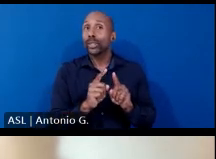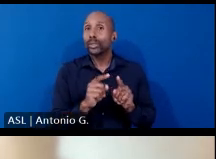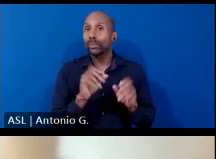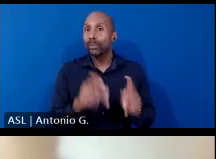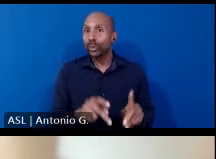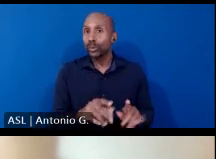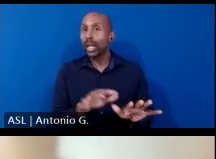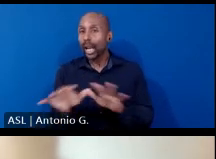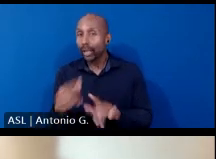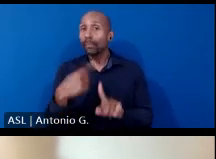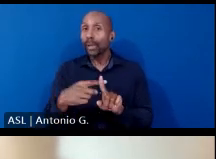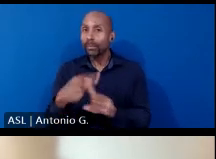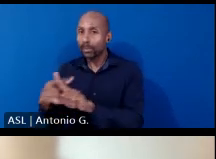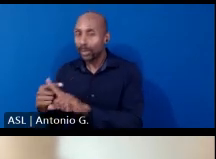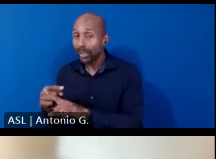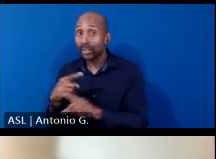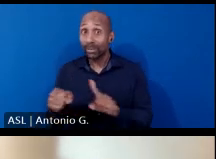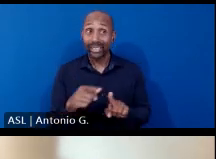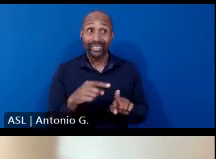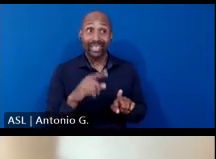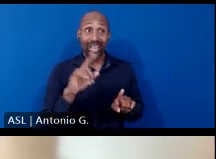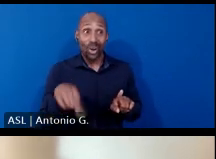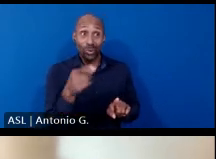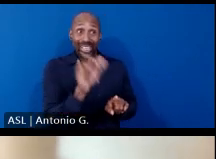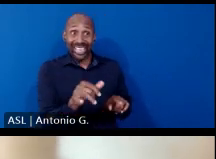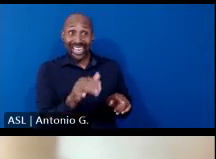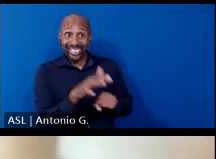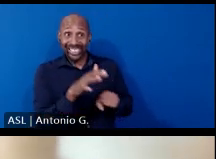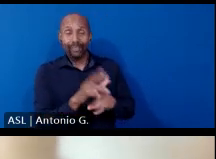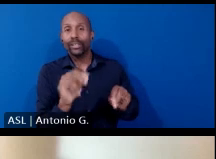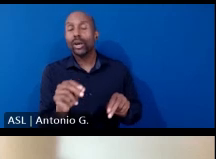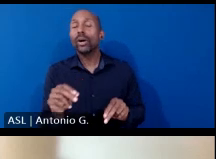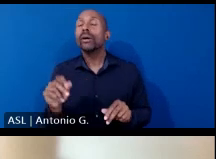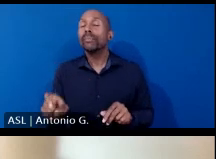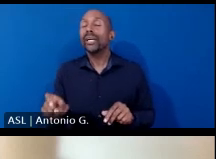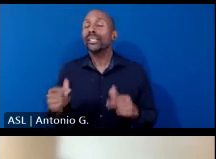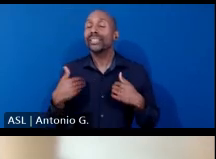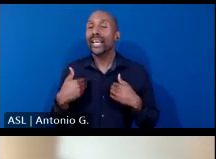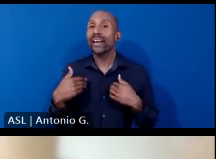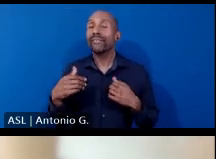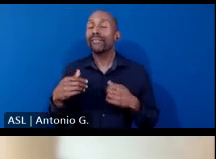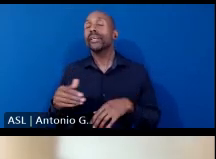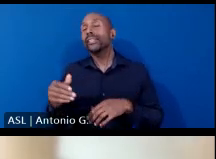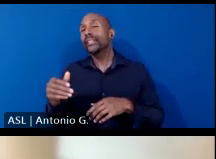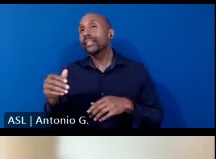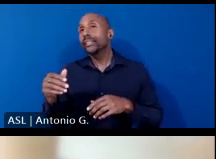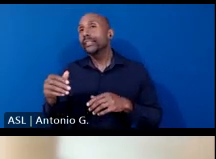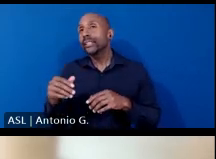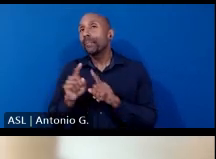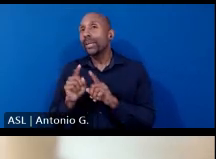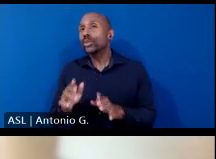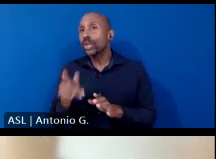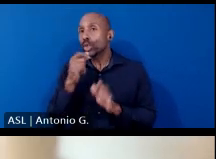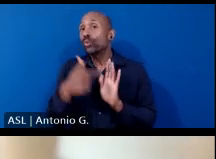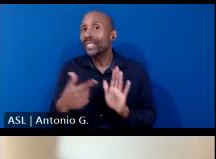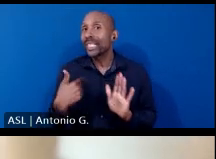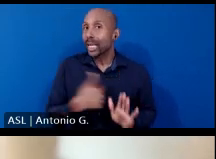We also need representative mentors in the field. So when we think about belonging for our Latinx Native and